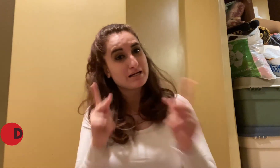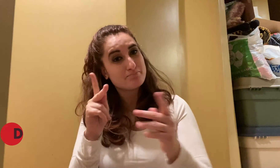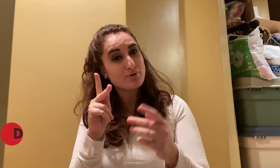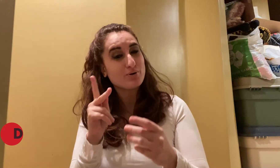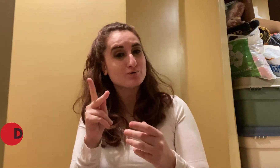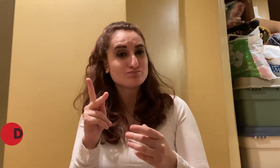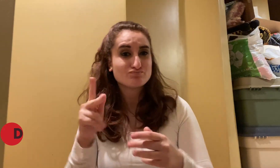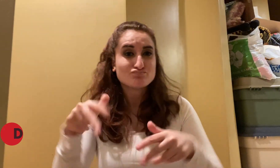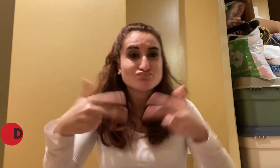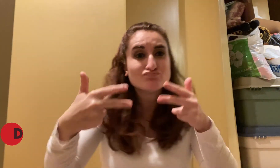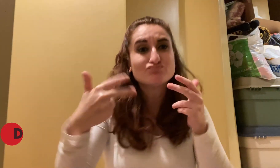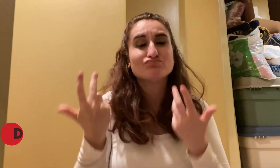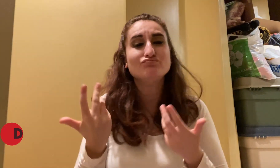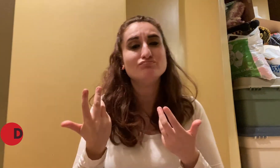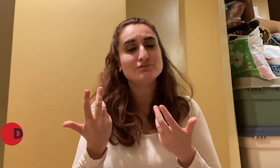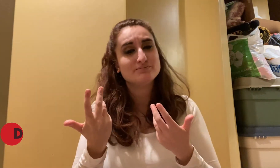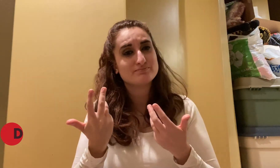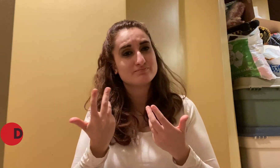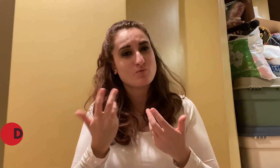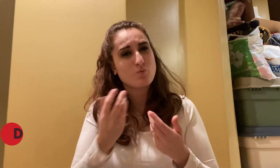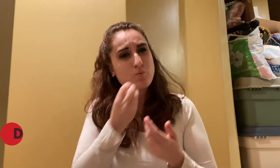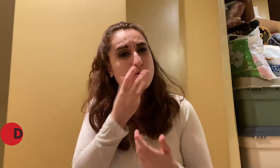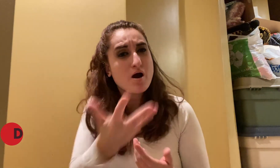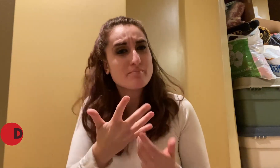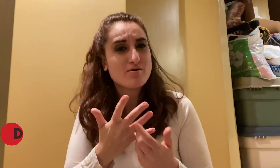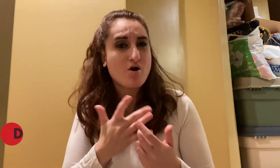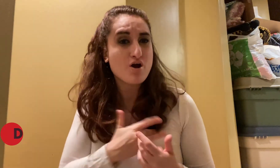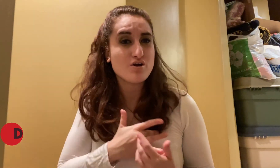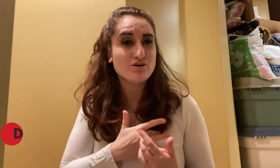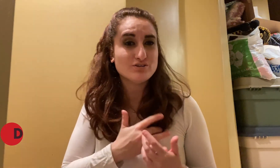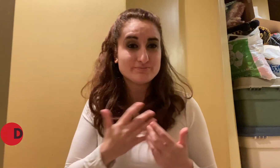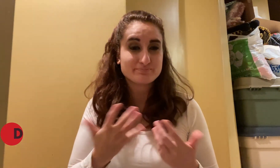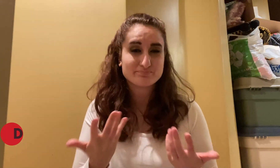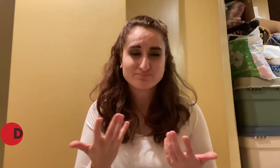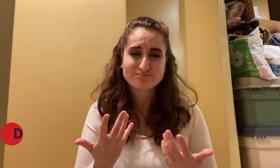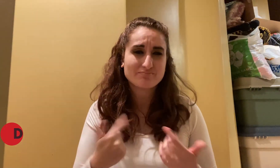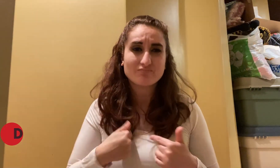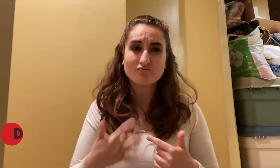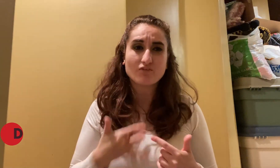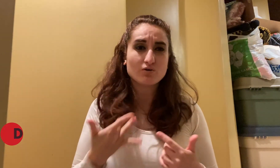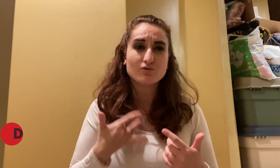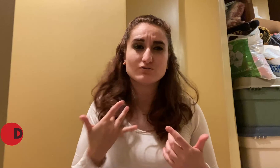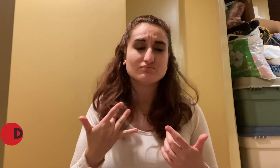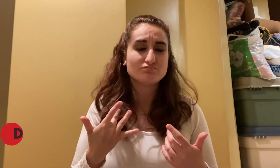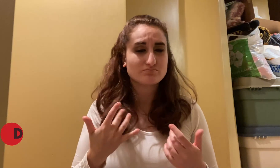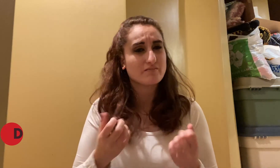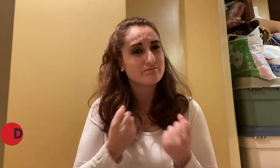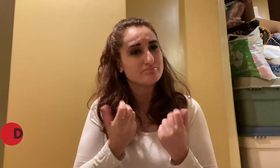and talking to people on video who were warm-hearted,